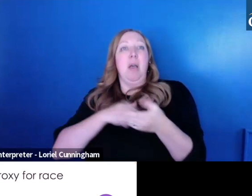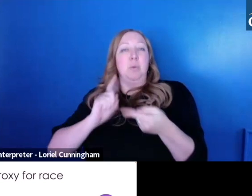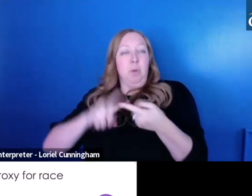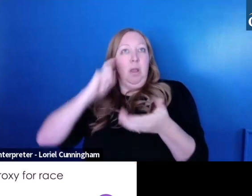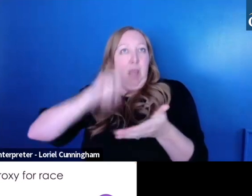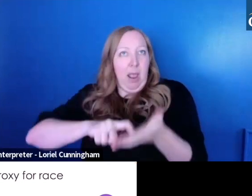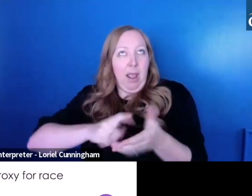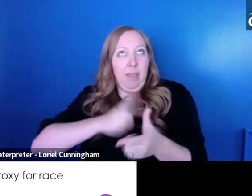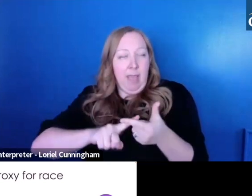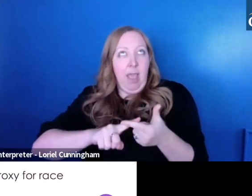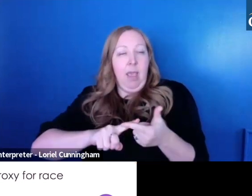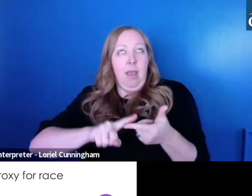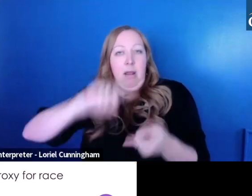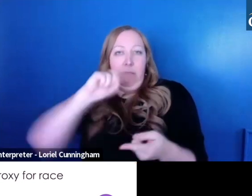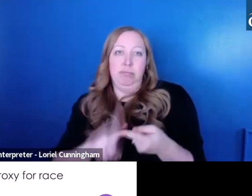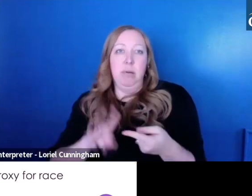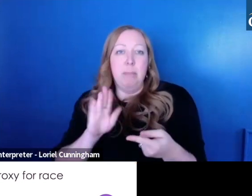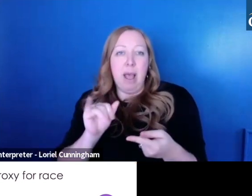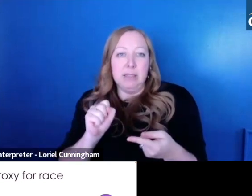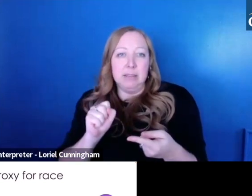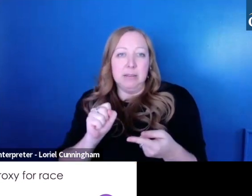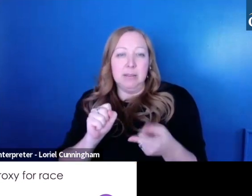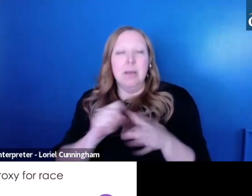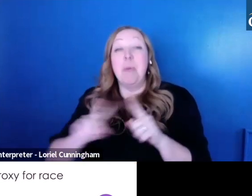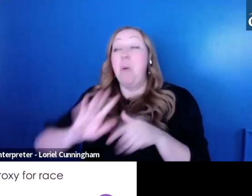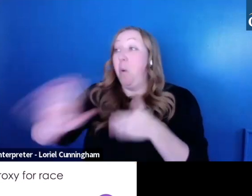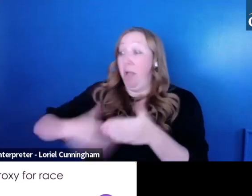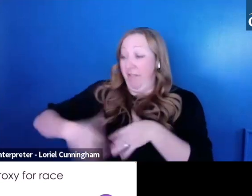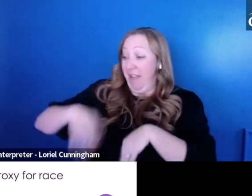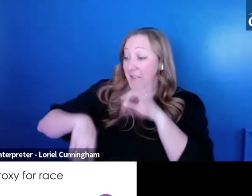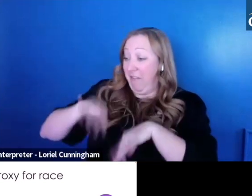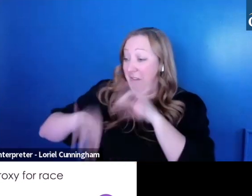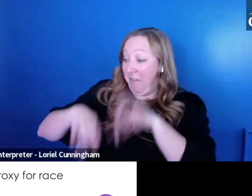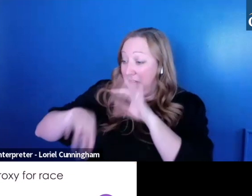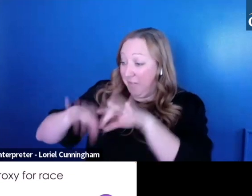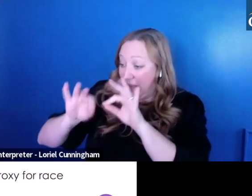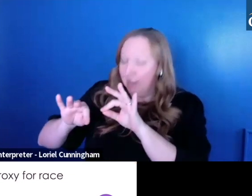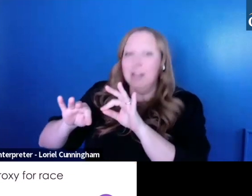off the larger findings from the data that says the majority of folks who identify as white have these implicit